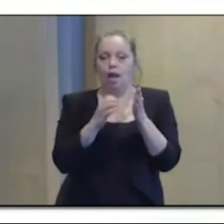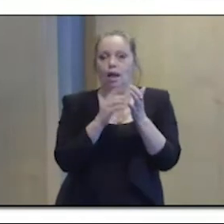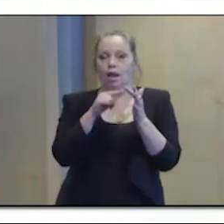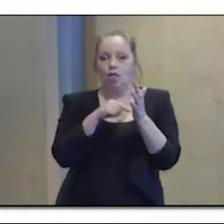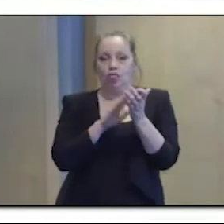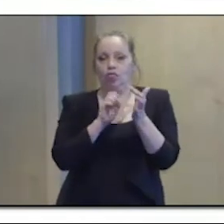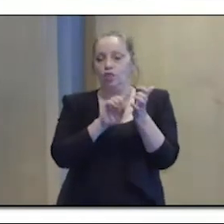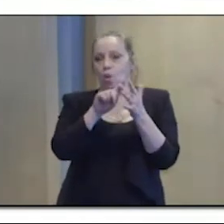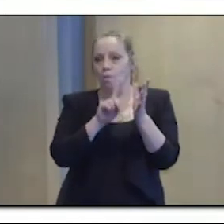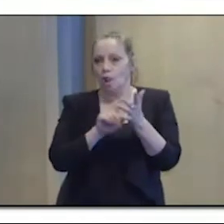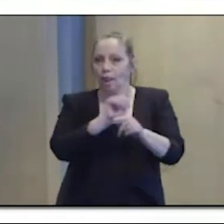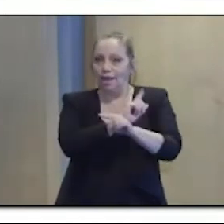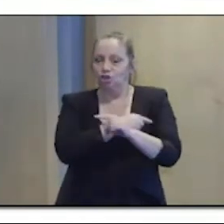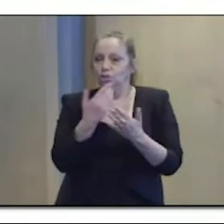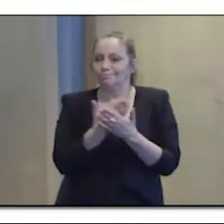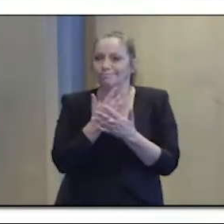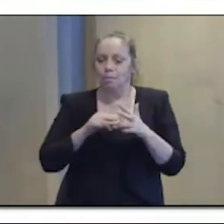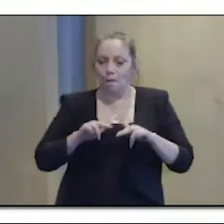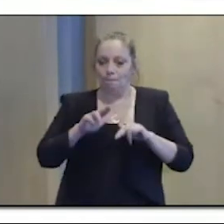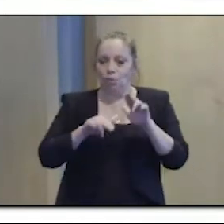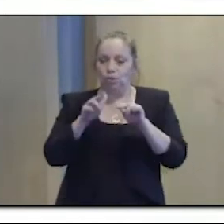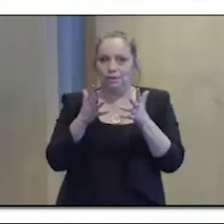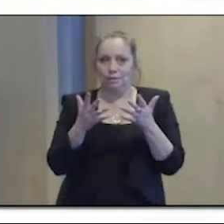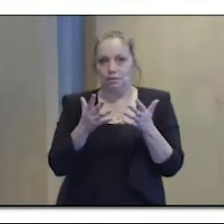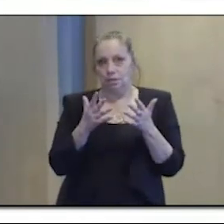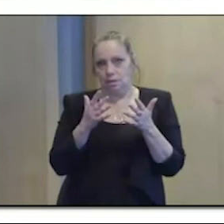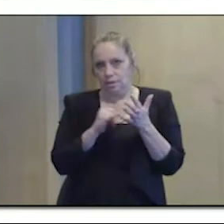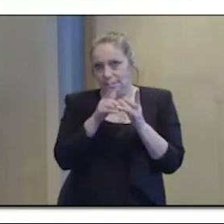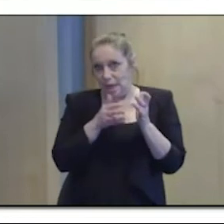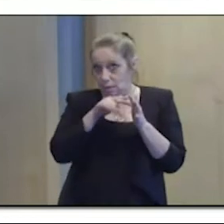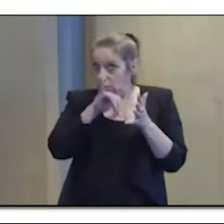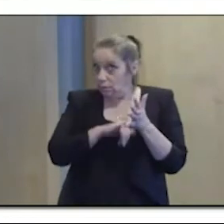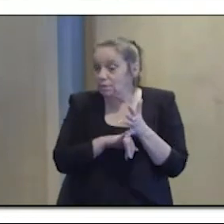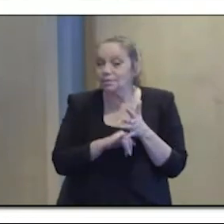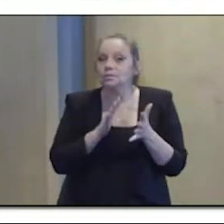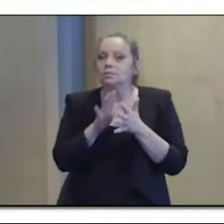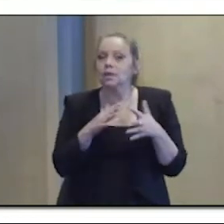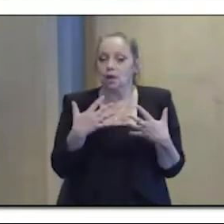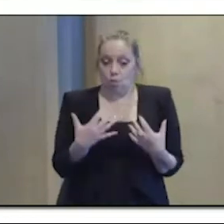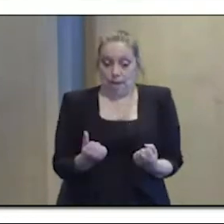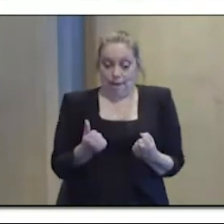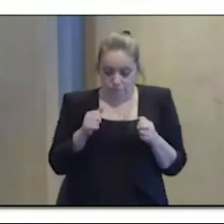but unfortunately building standards don't necessarily mean that we have buildings that are